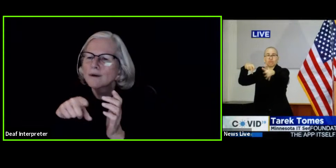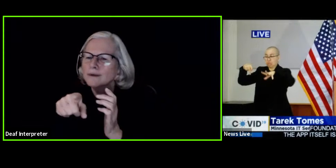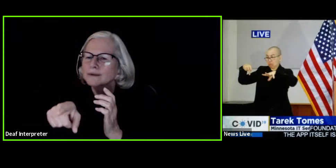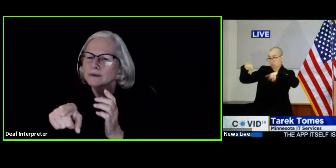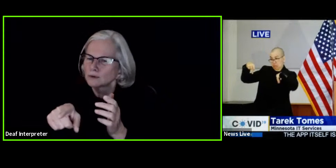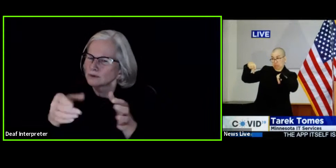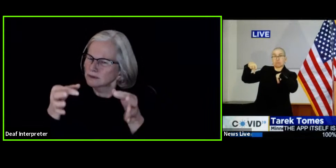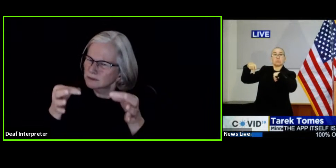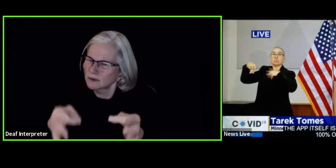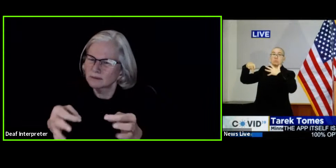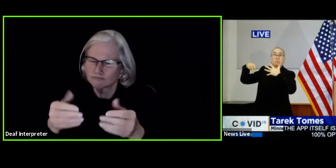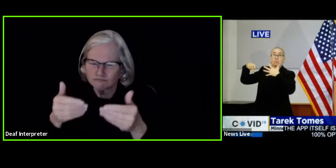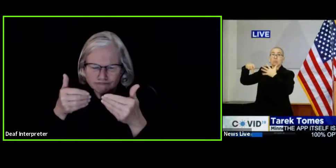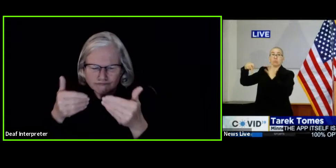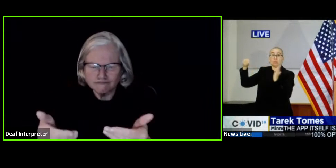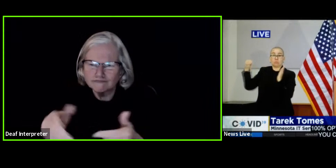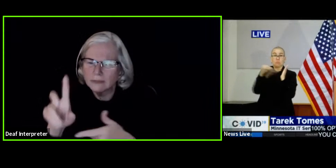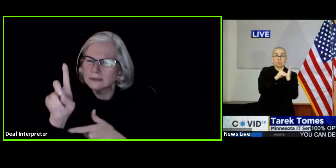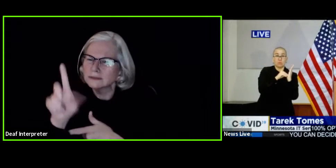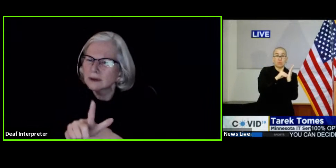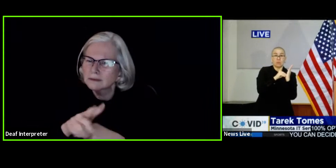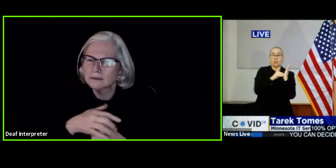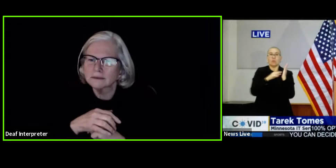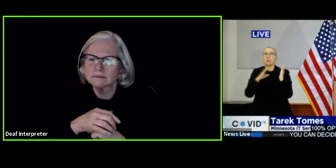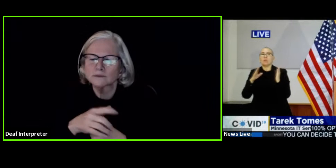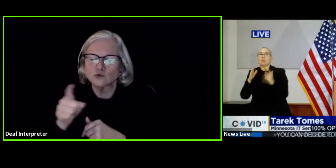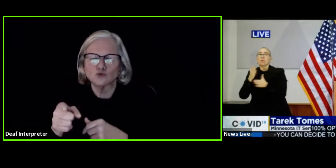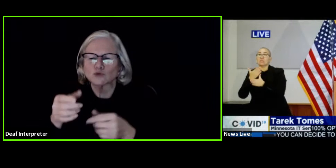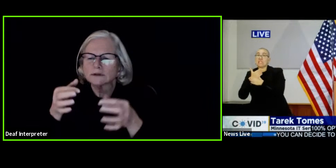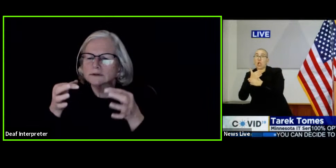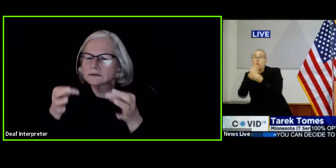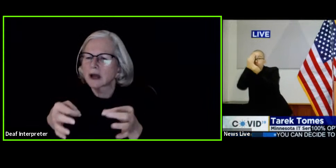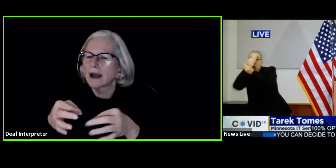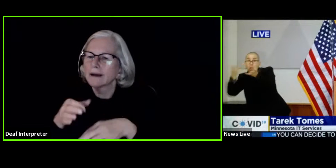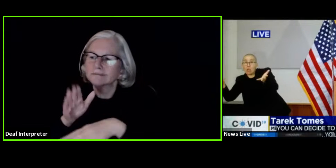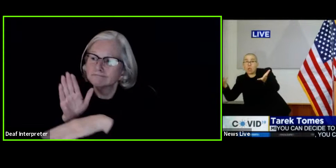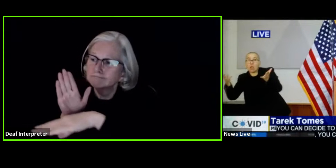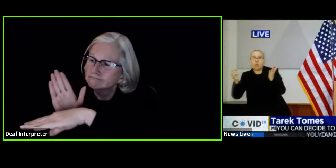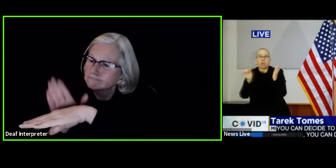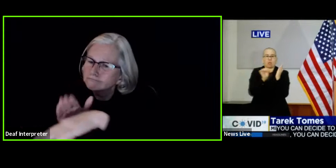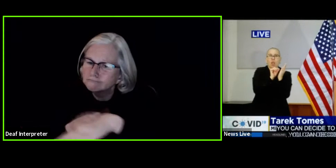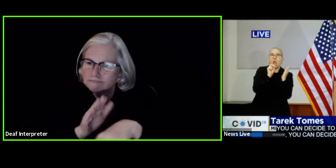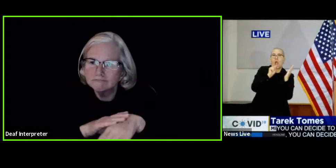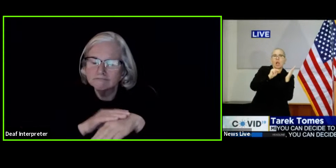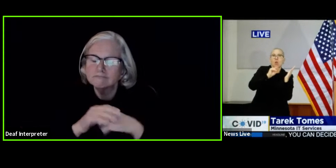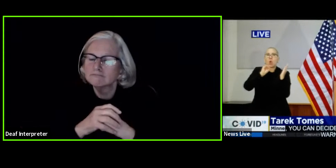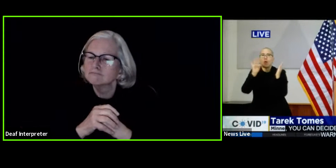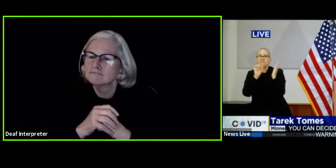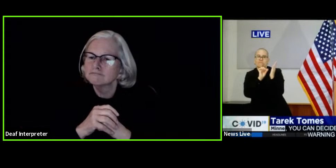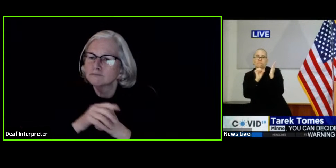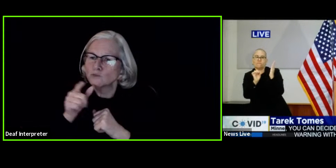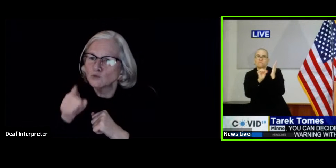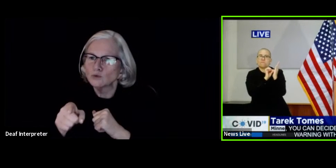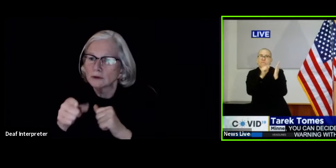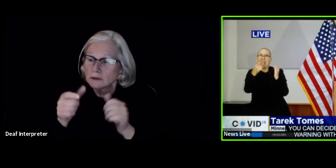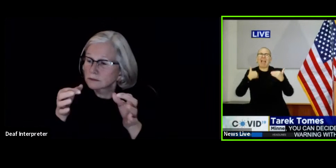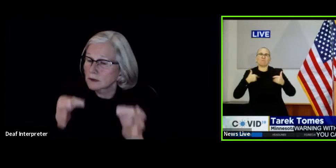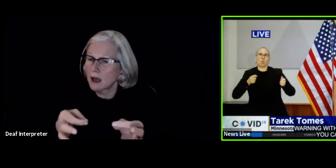WITH OTHERS. WE ALSO DECIDE TO SHARE HOW BIG OF AN OPPORTUNITY IT IS FOR OTHERS TO USE THIS APP.